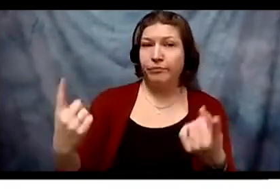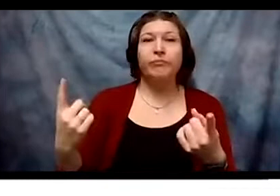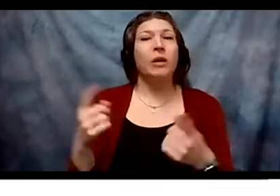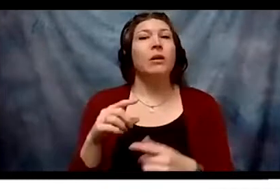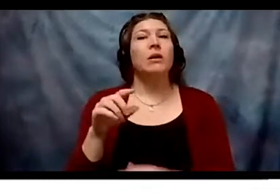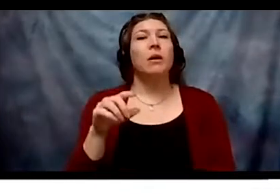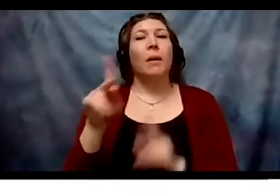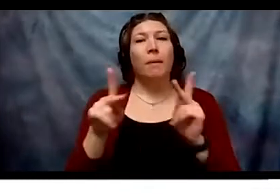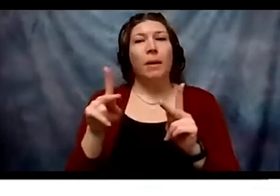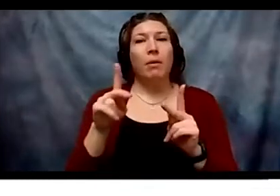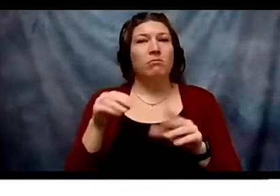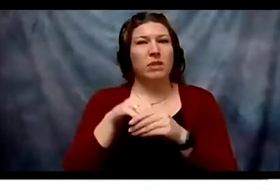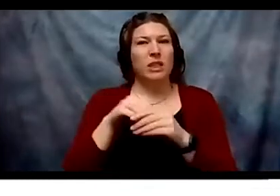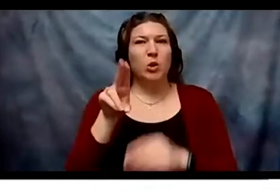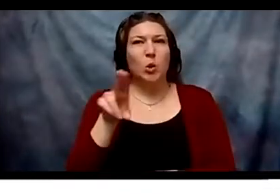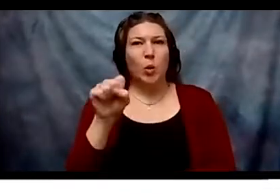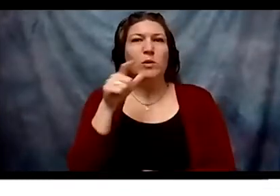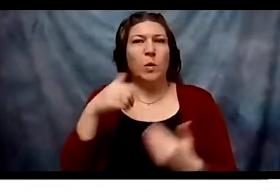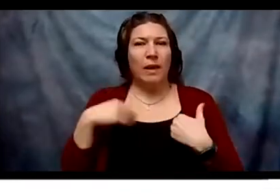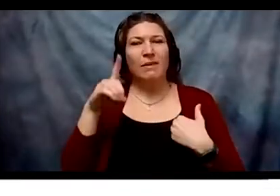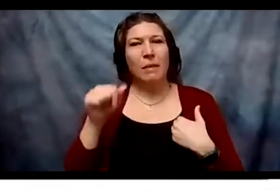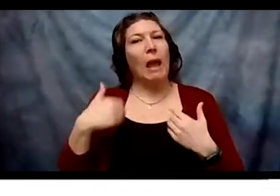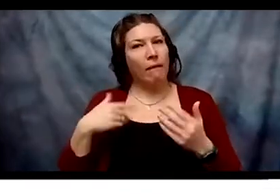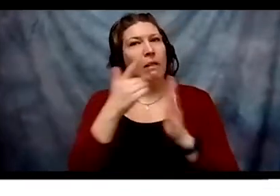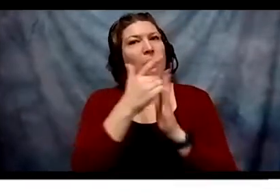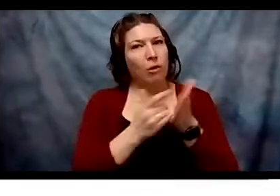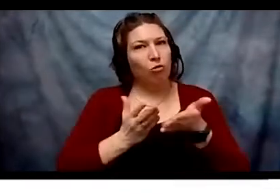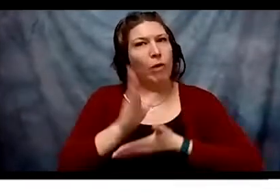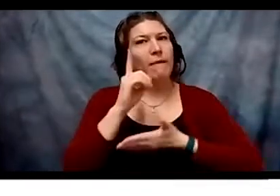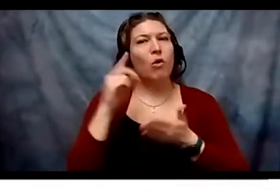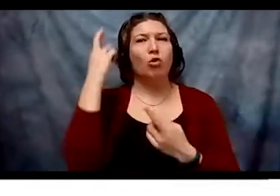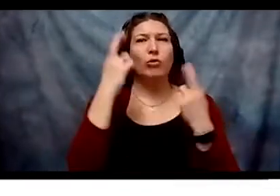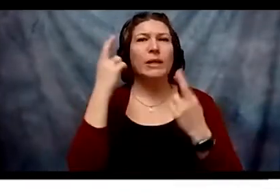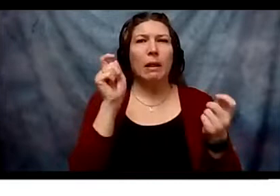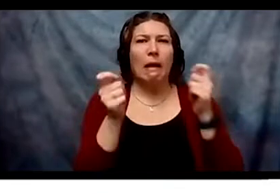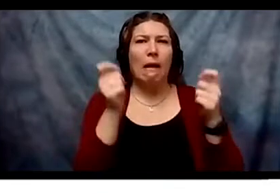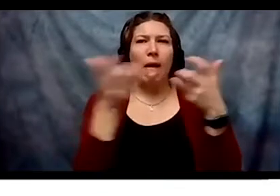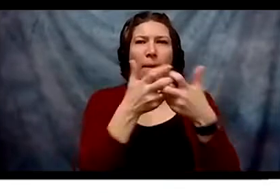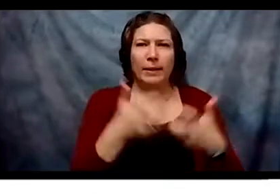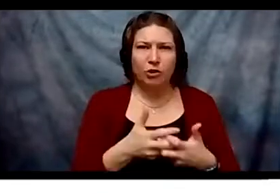reasonable accommodations and adaptations. So addressing barriers is not just a nice thing to